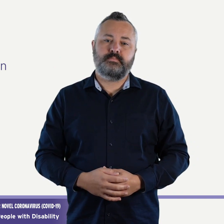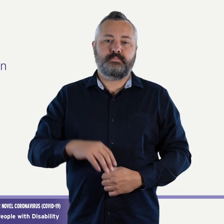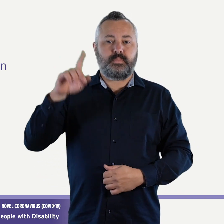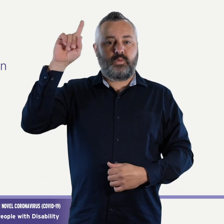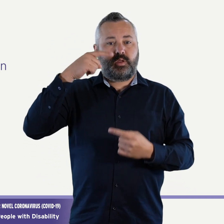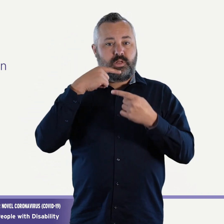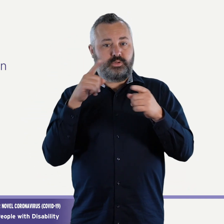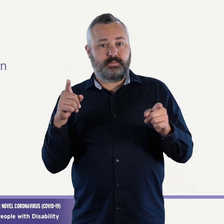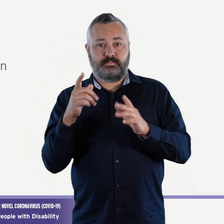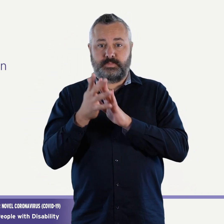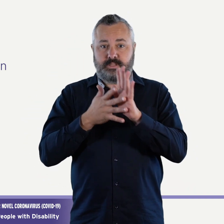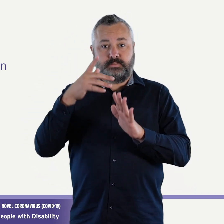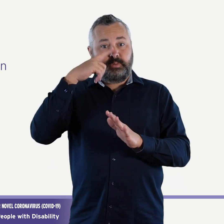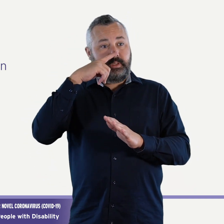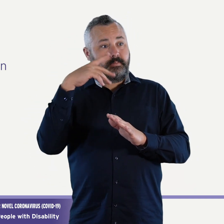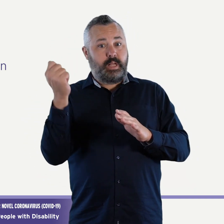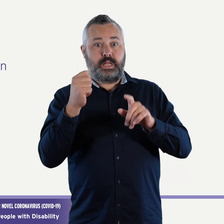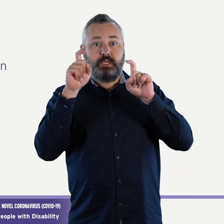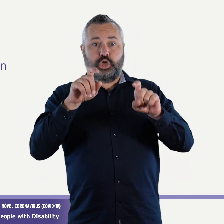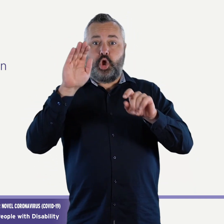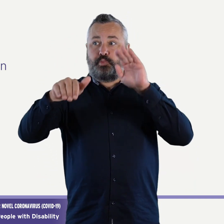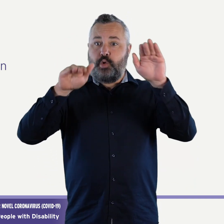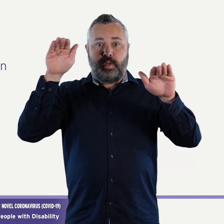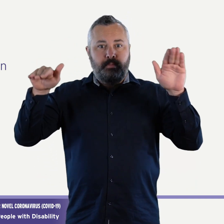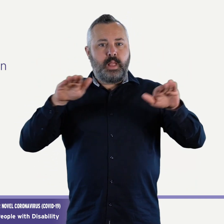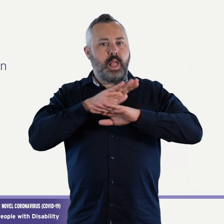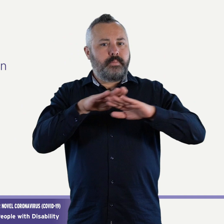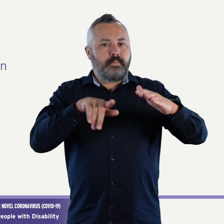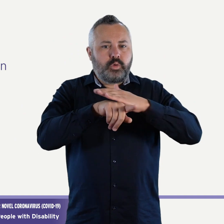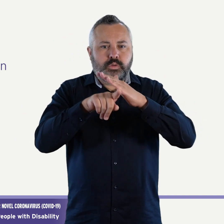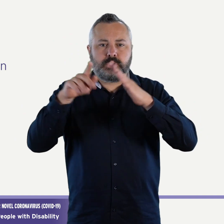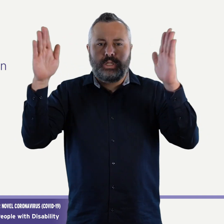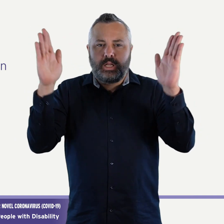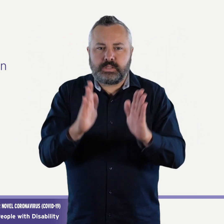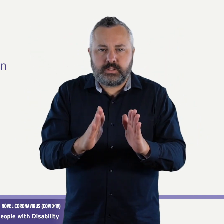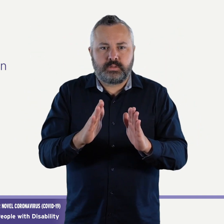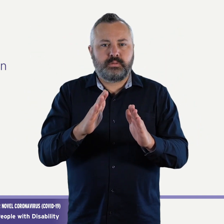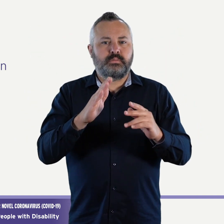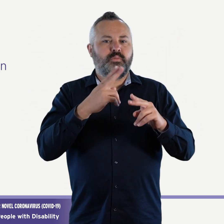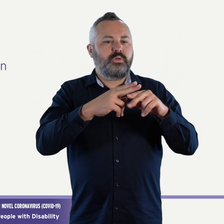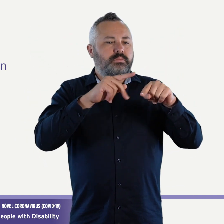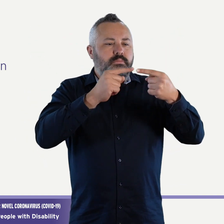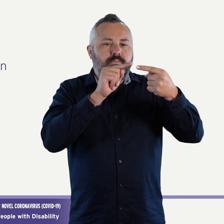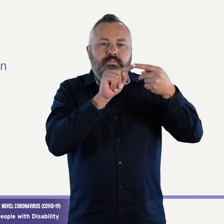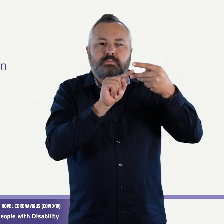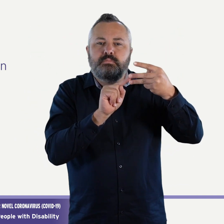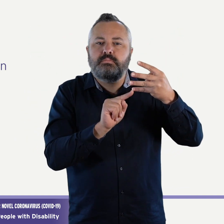The settings in which some people with disability live and work combined with public health directions